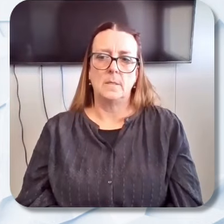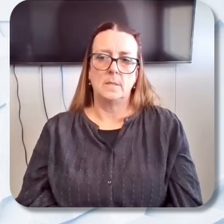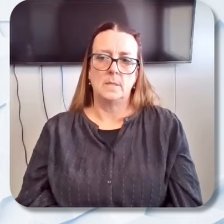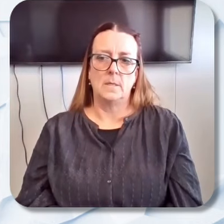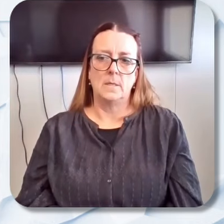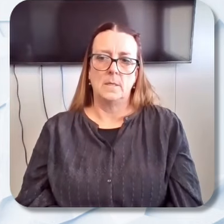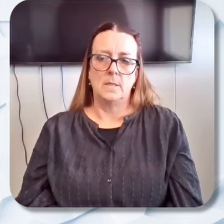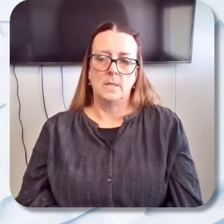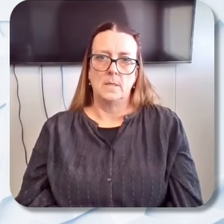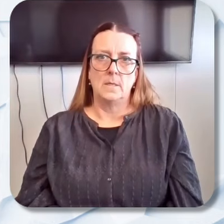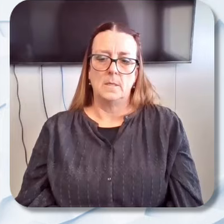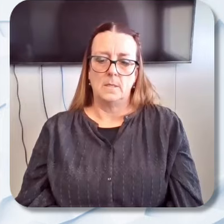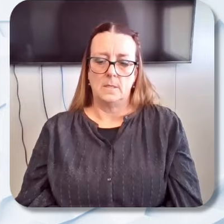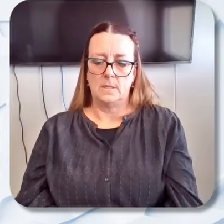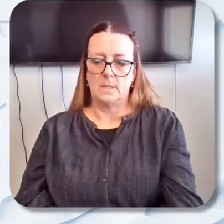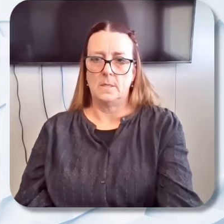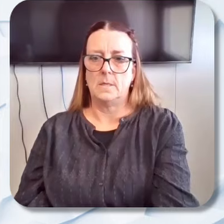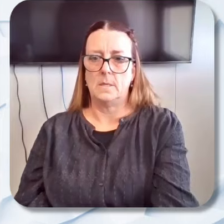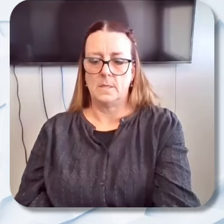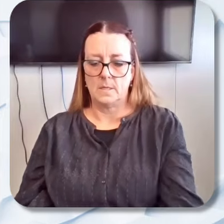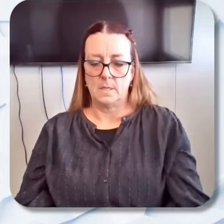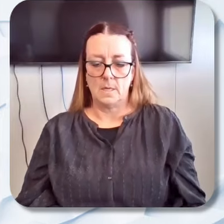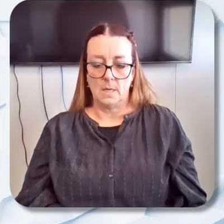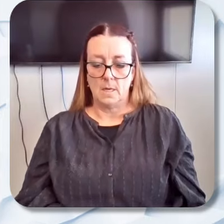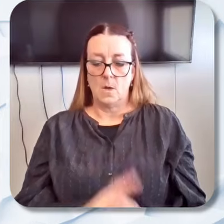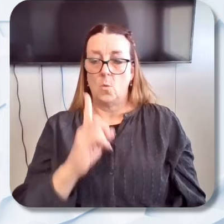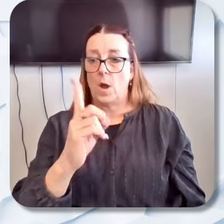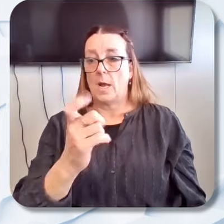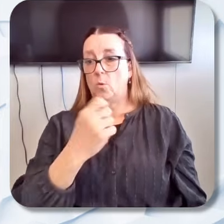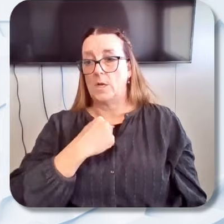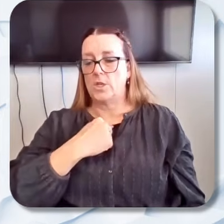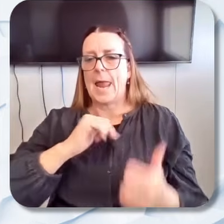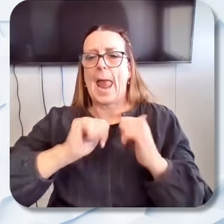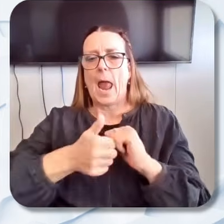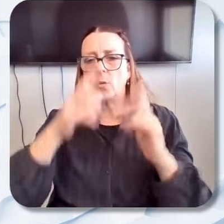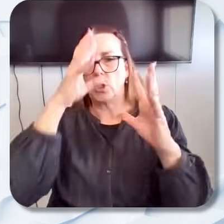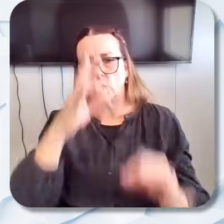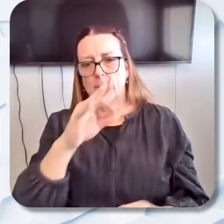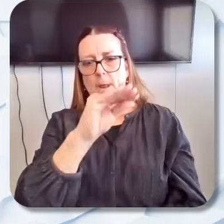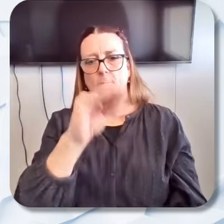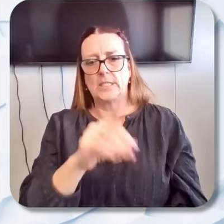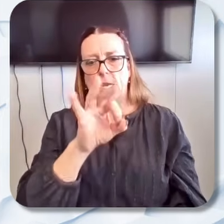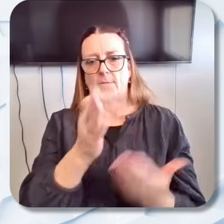So here's a question that we are getting, which is, how do you determine the percent of services provided?